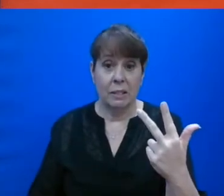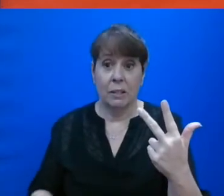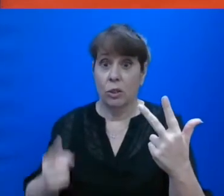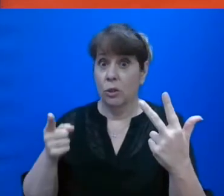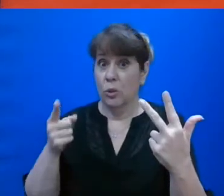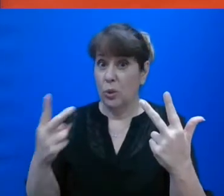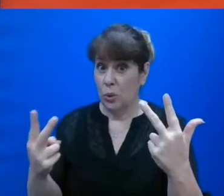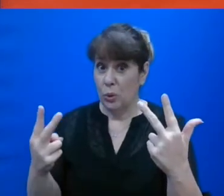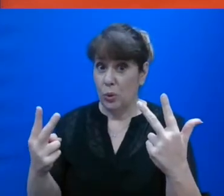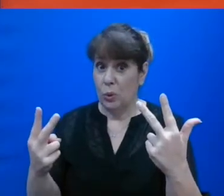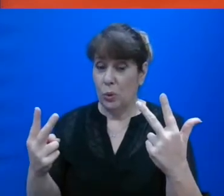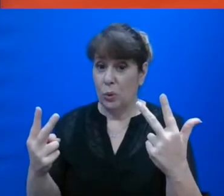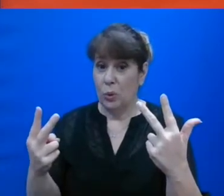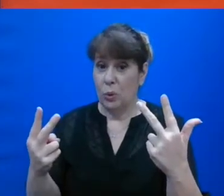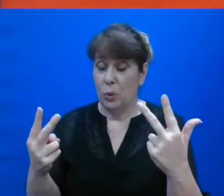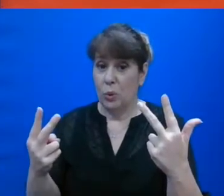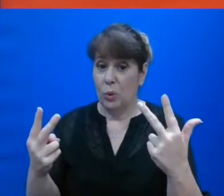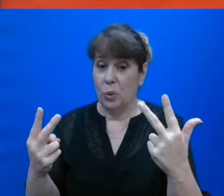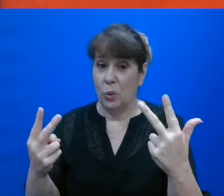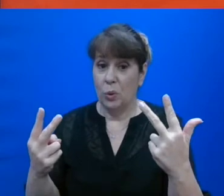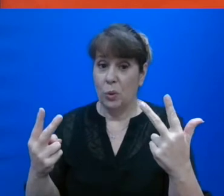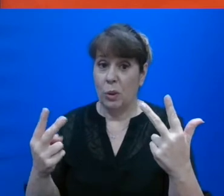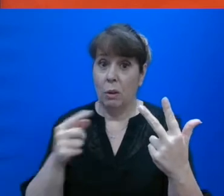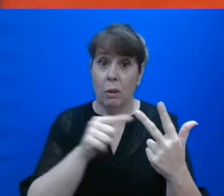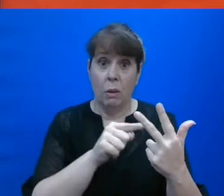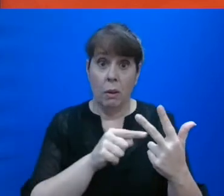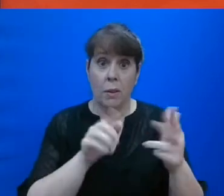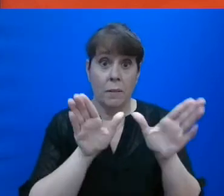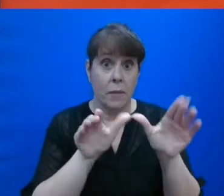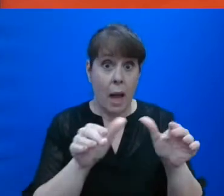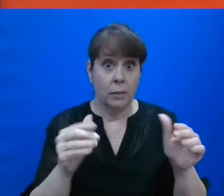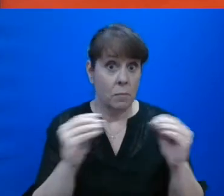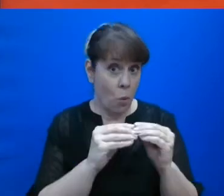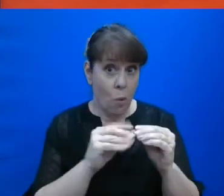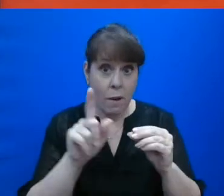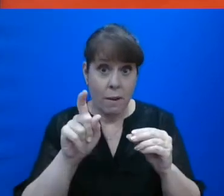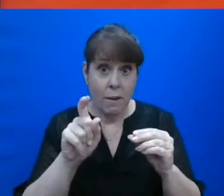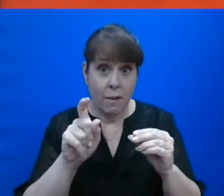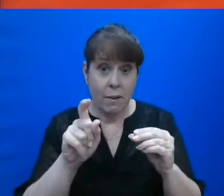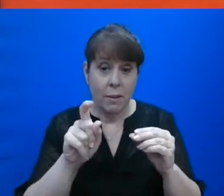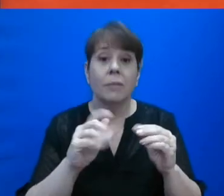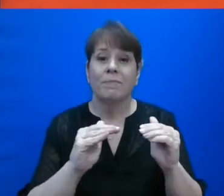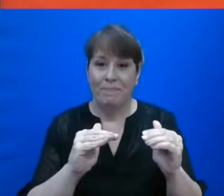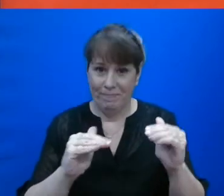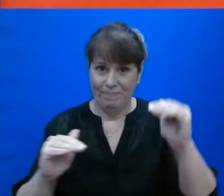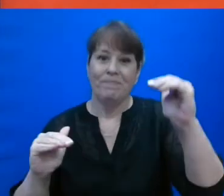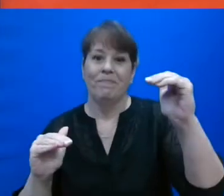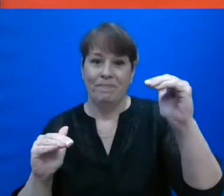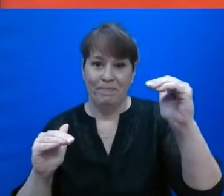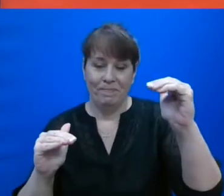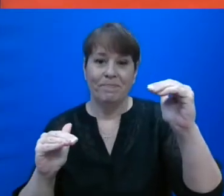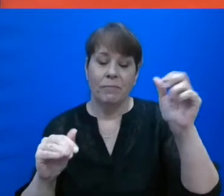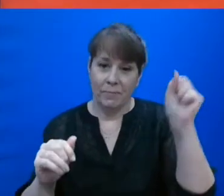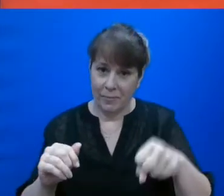BEETLES. DO I HAVE MORE FLIES? YES, THE ANSWER IS